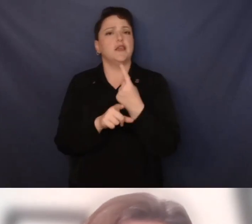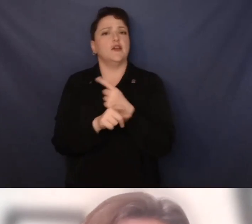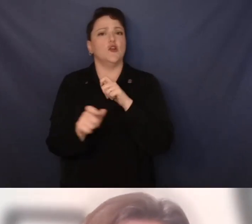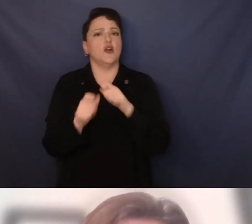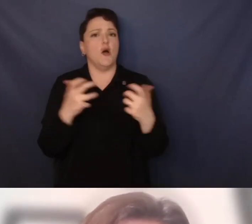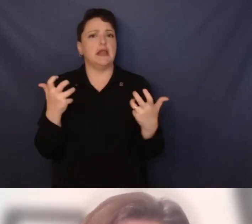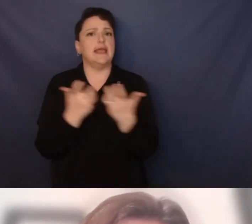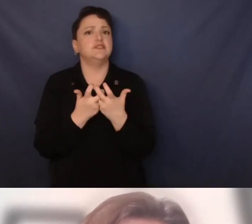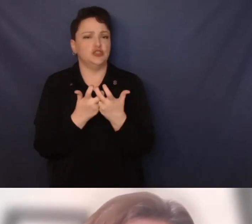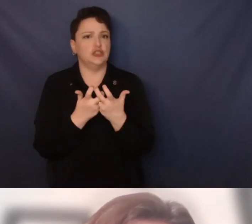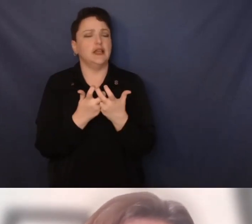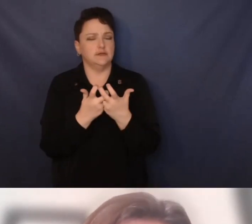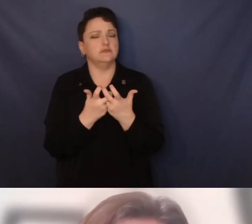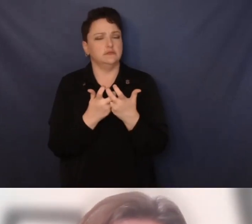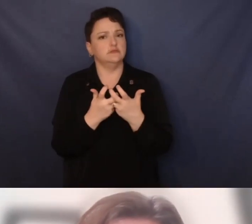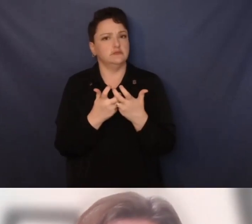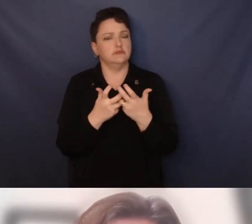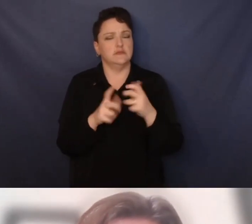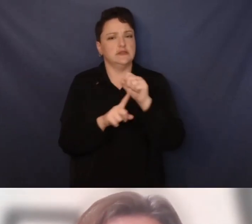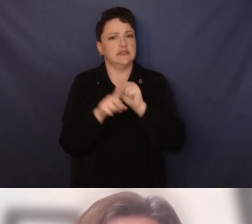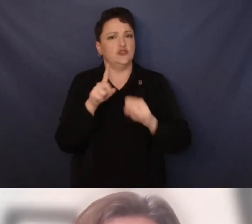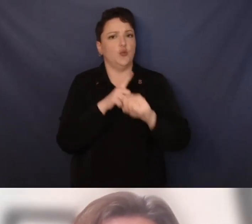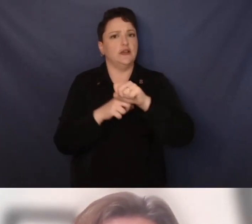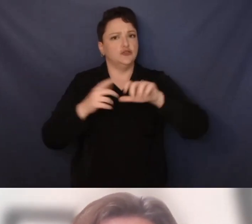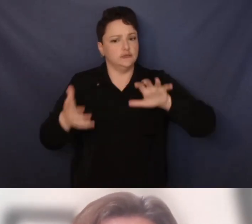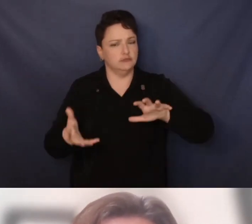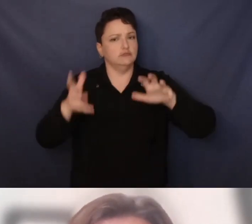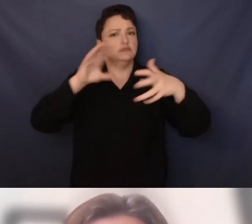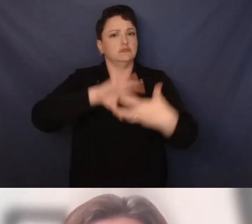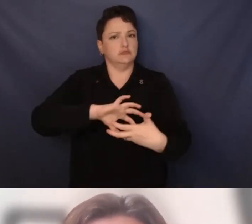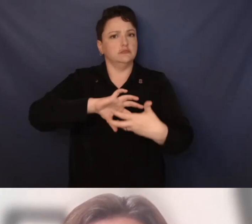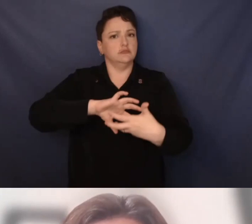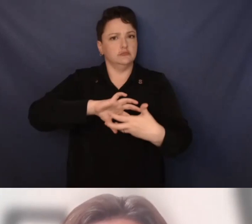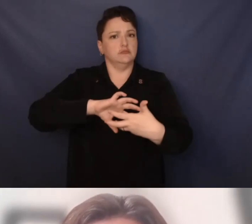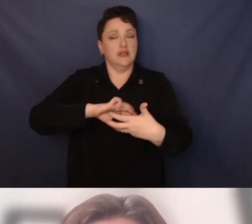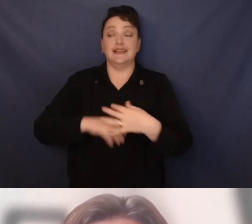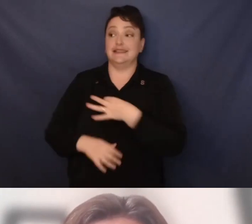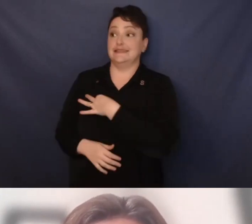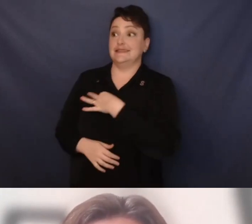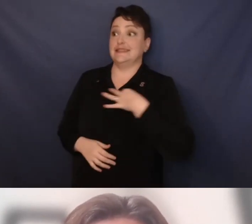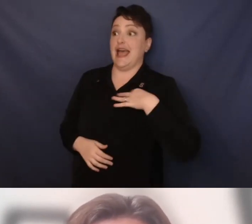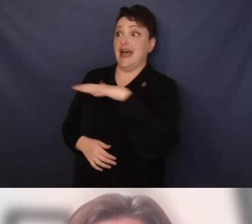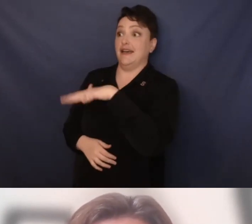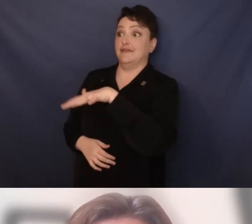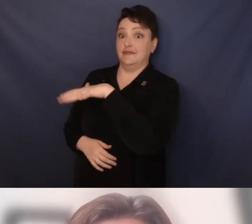staff is -- healthcare staff will be easier than the patients. In terms of the affirmative masking.